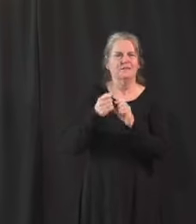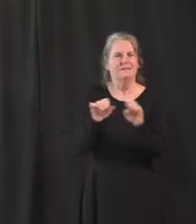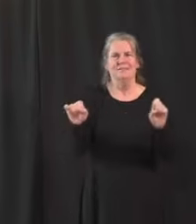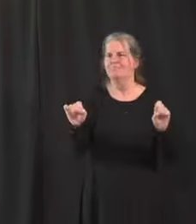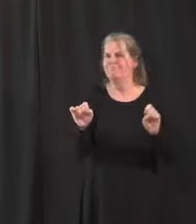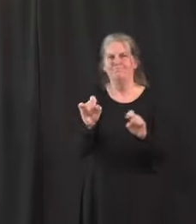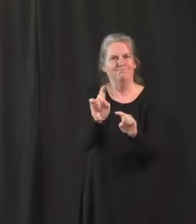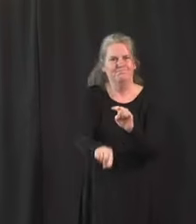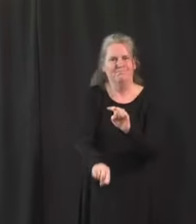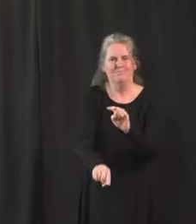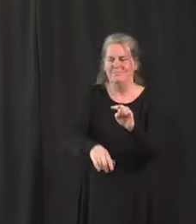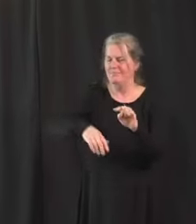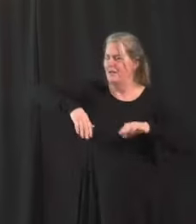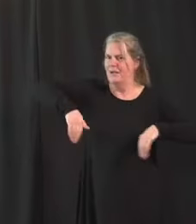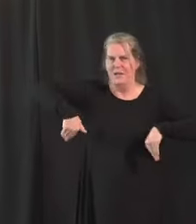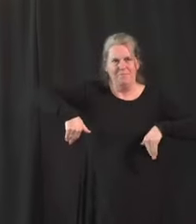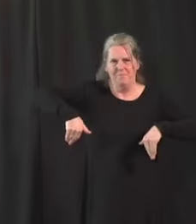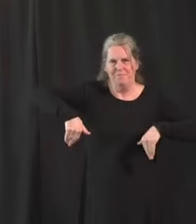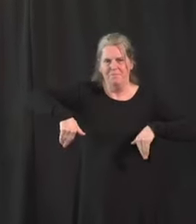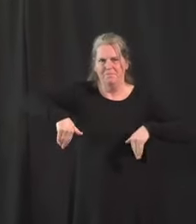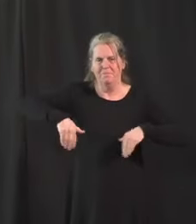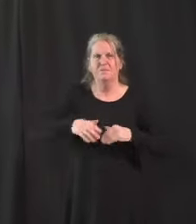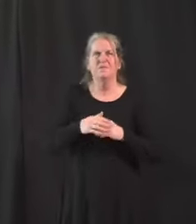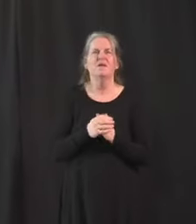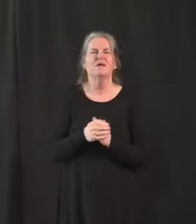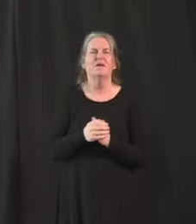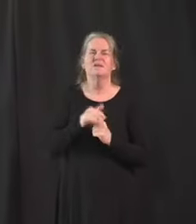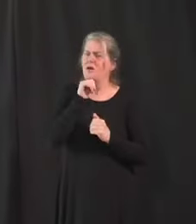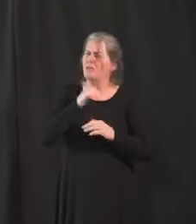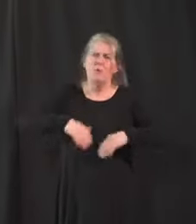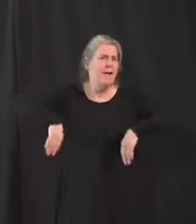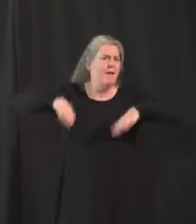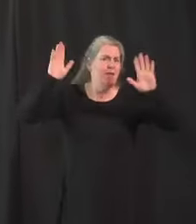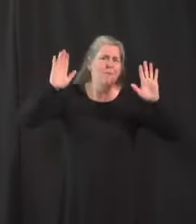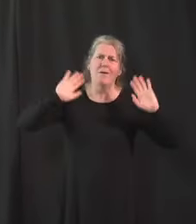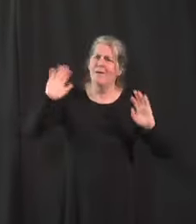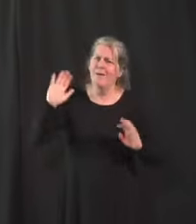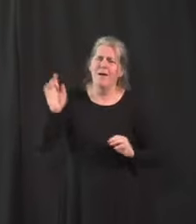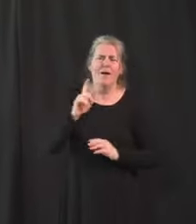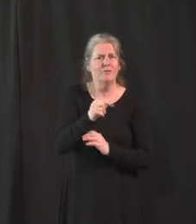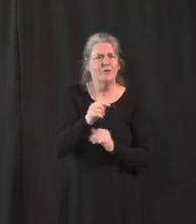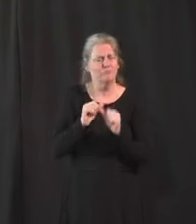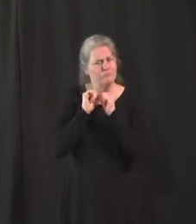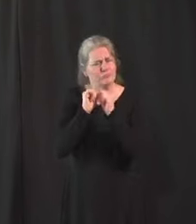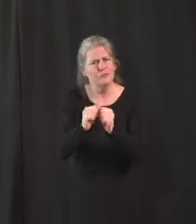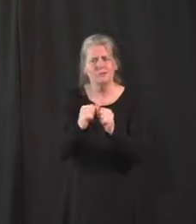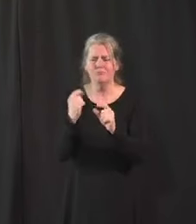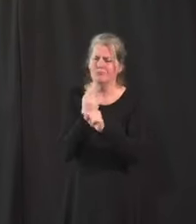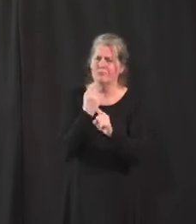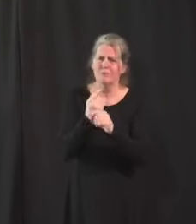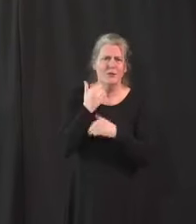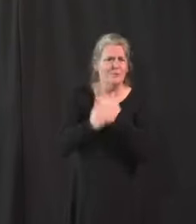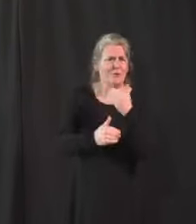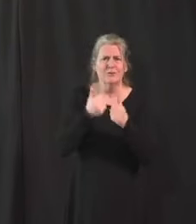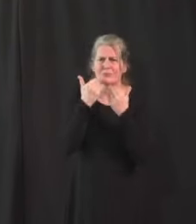SO DON'T GIVE UP CONTINUING TO DO THE GREAT WORK THAT YOU'RE DOING, YUKONERS. REST ASSURED THAT YOUR